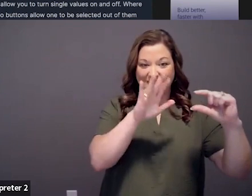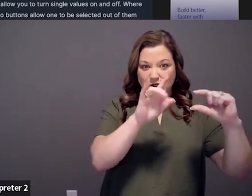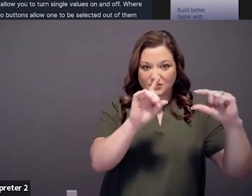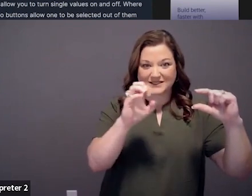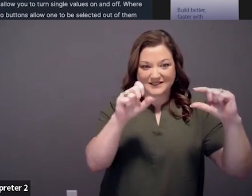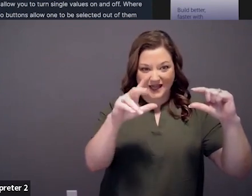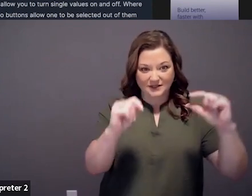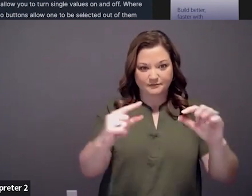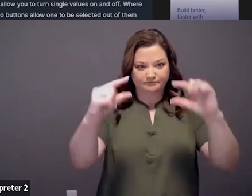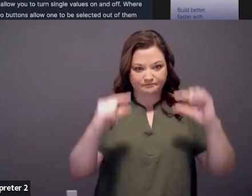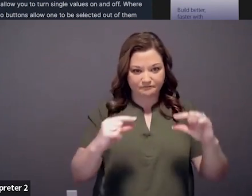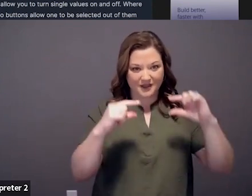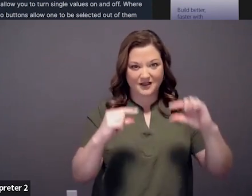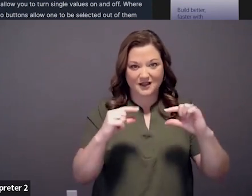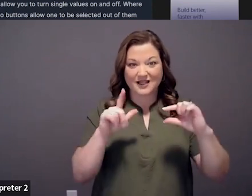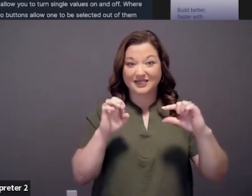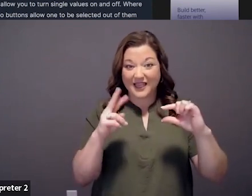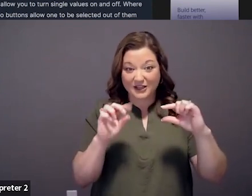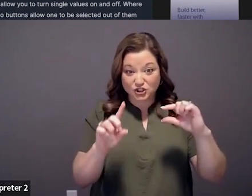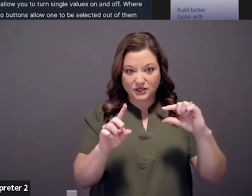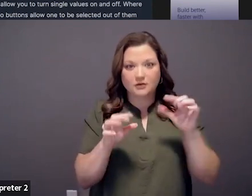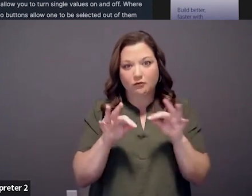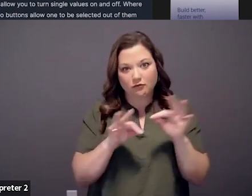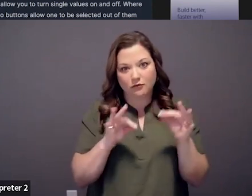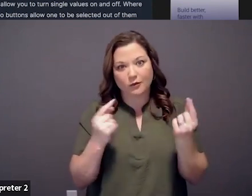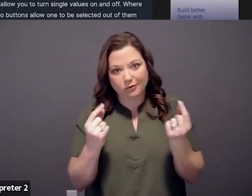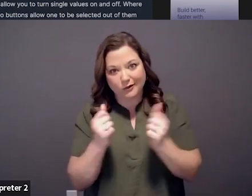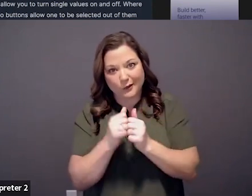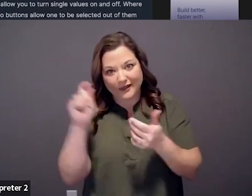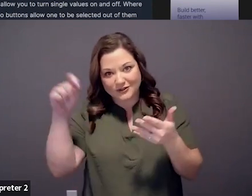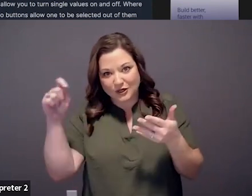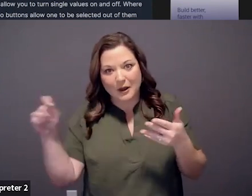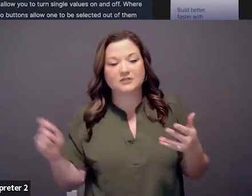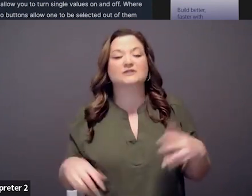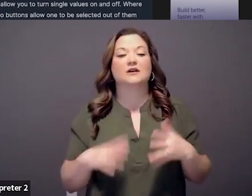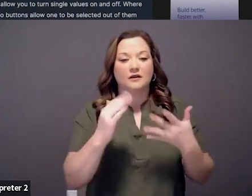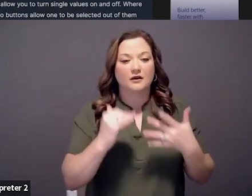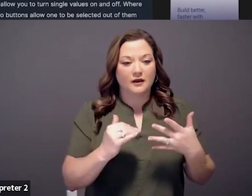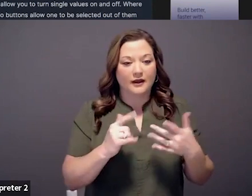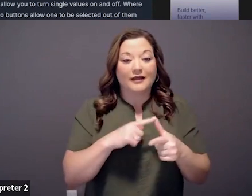the directions on what you're supposed to do with these checkboxes, and then the individual checkboxes